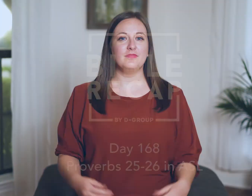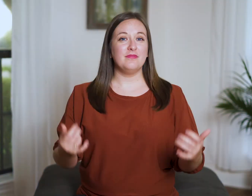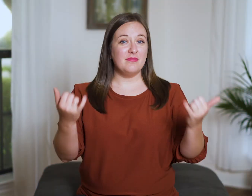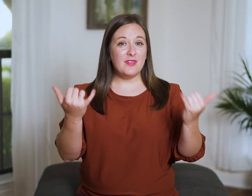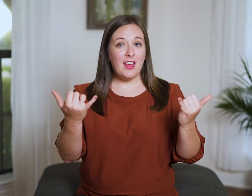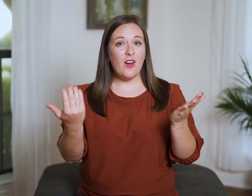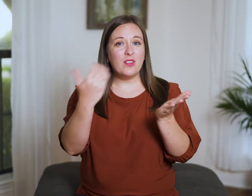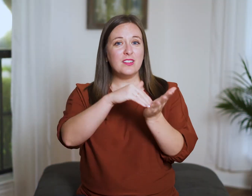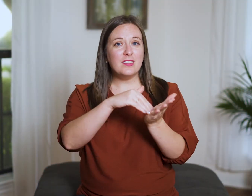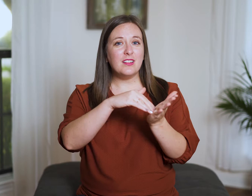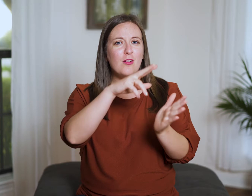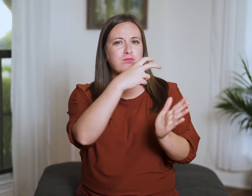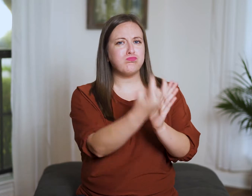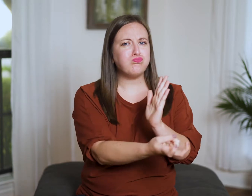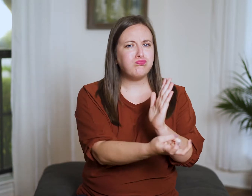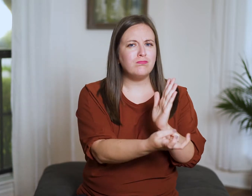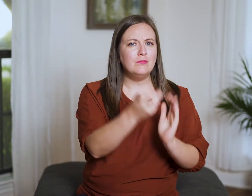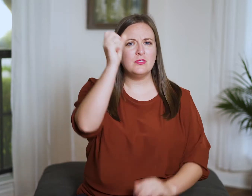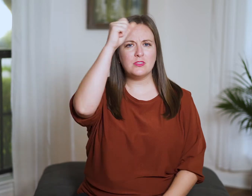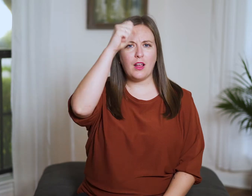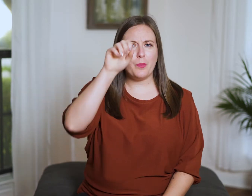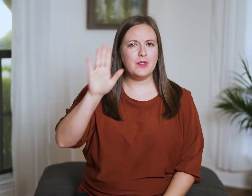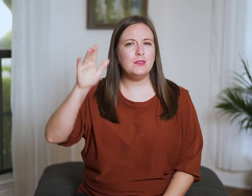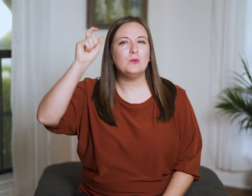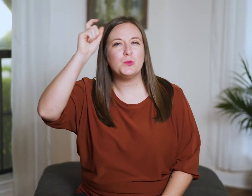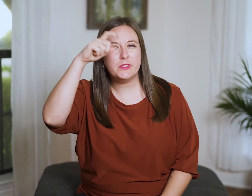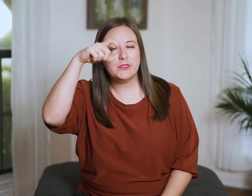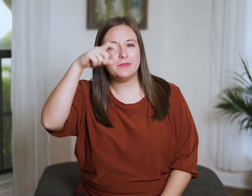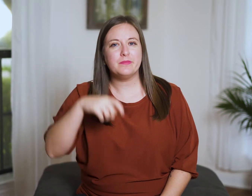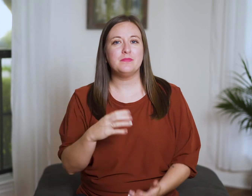Today we dig back into the wisdom of Solomon.